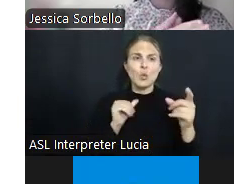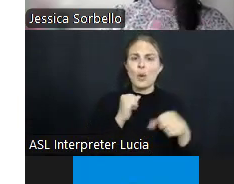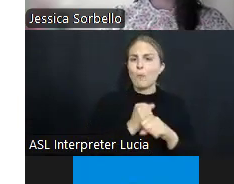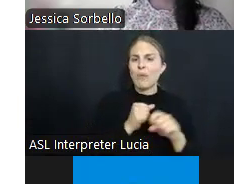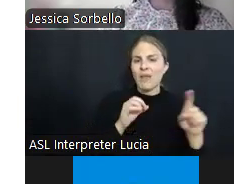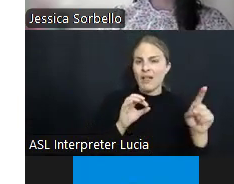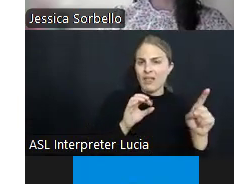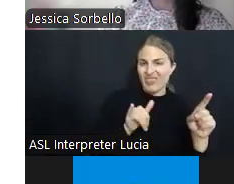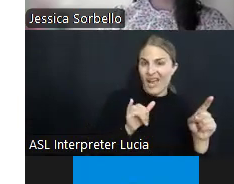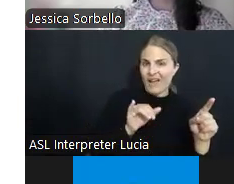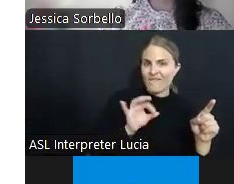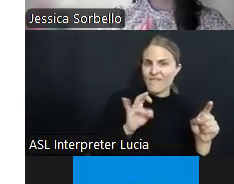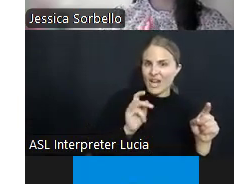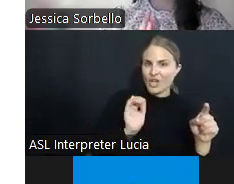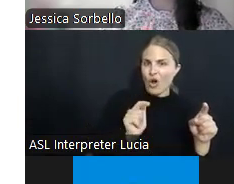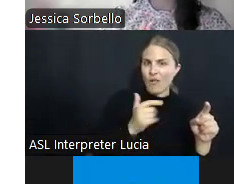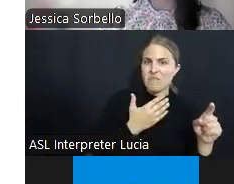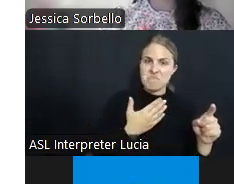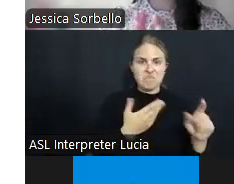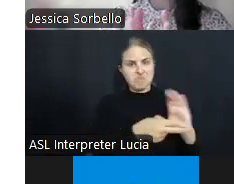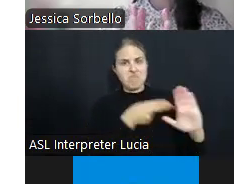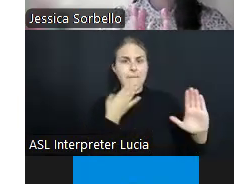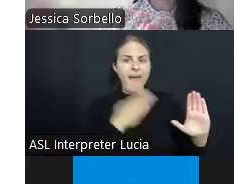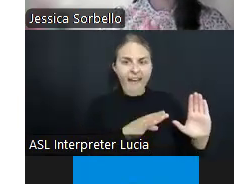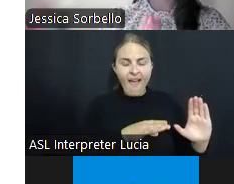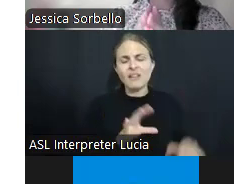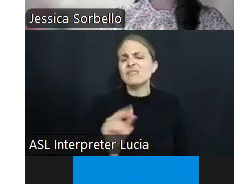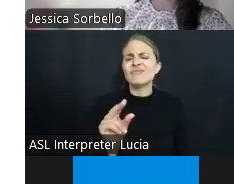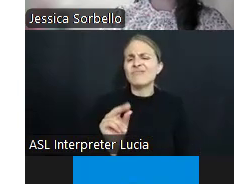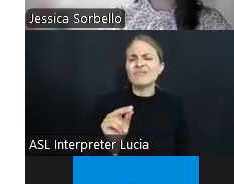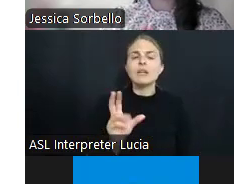used and that is what makes something problematic.